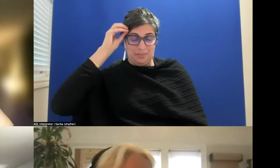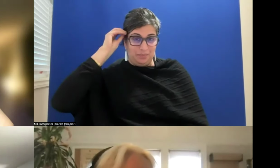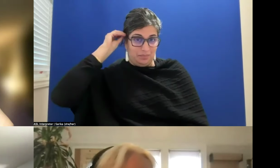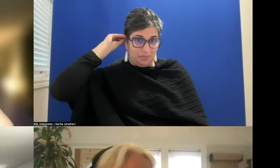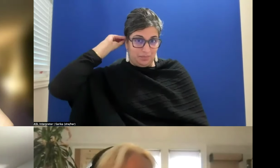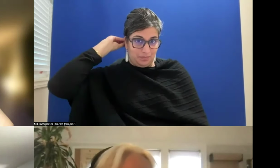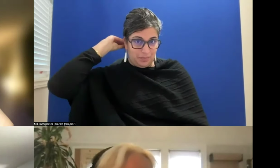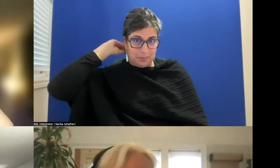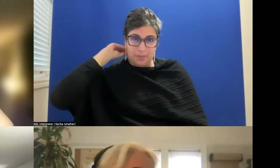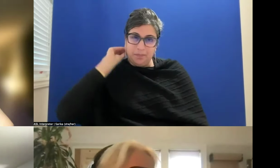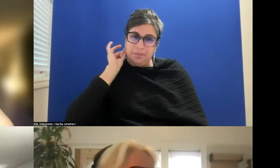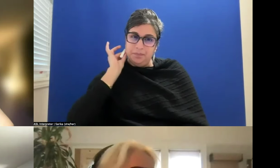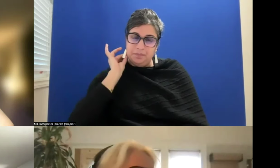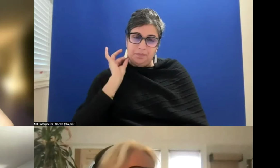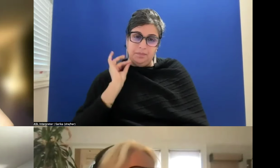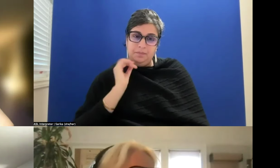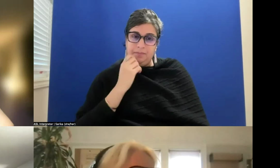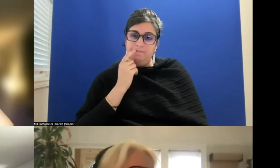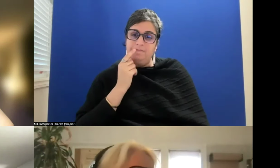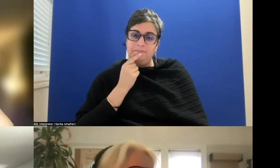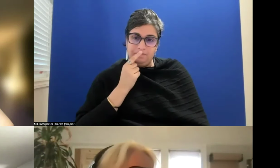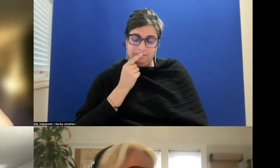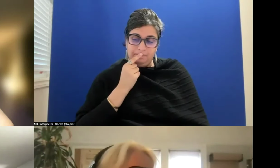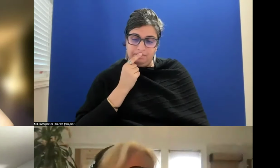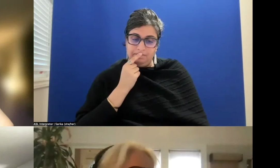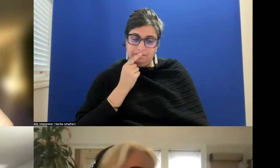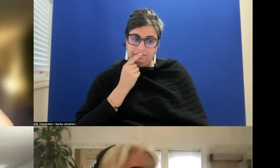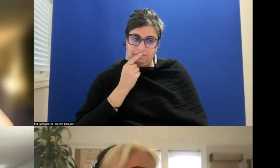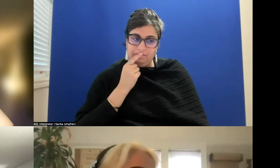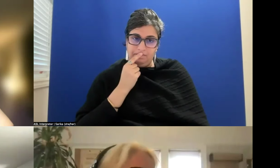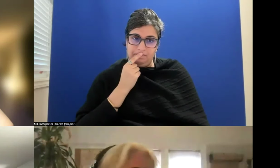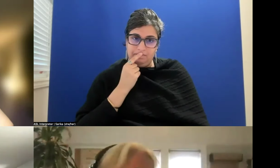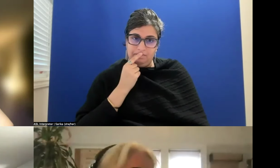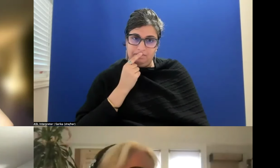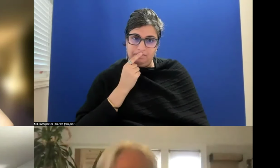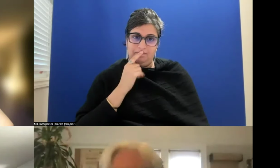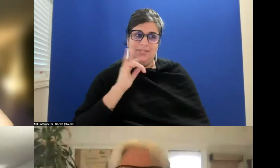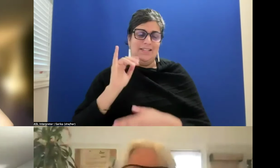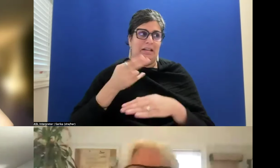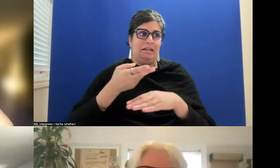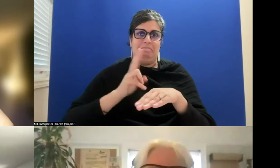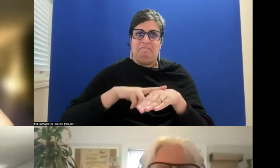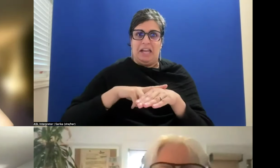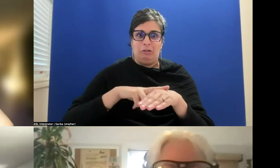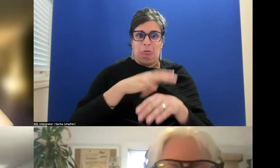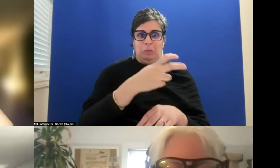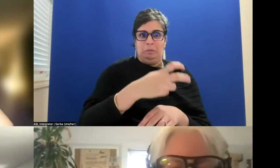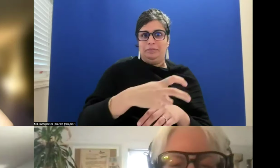it's a. Natural progression. I'm getting older.